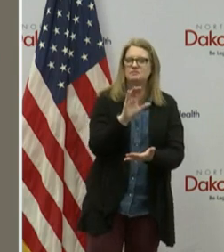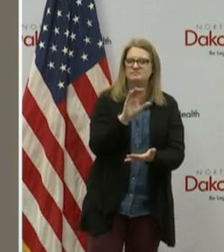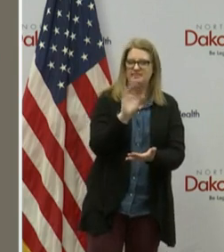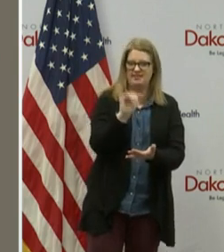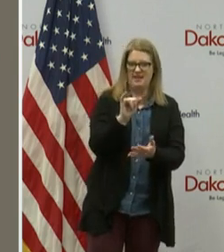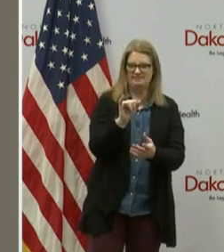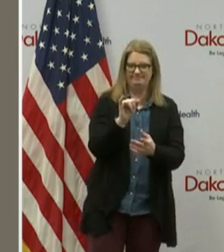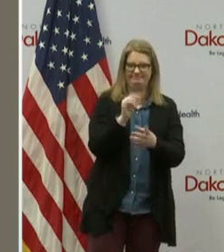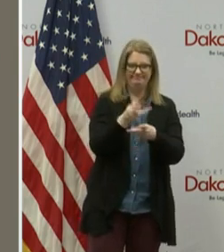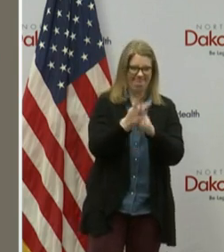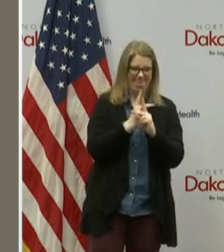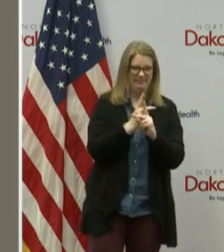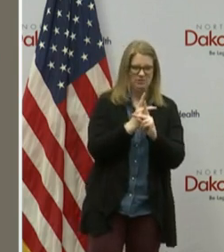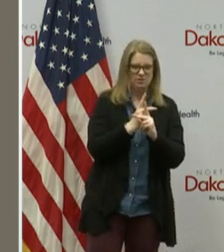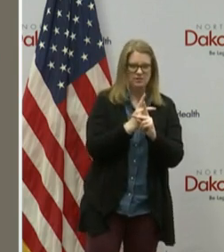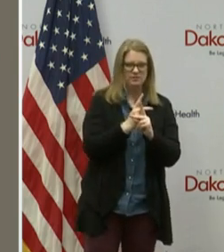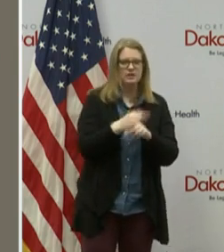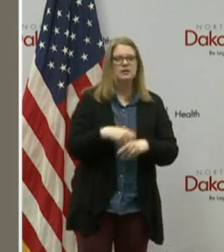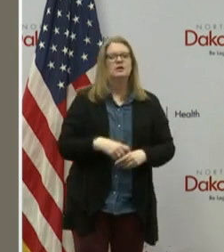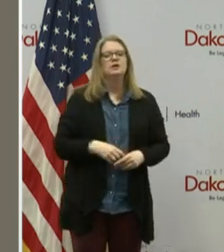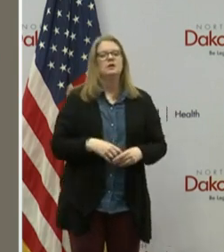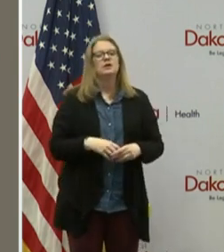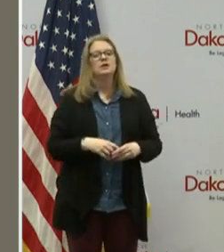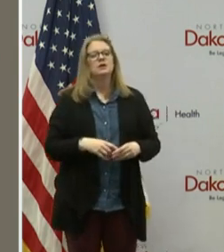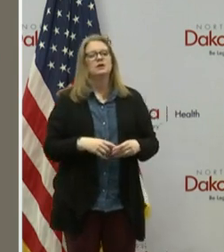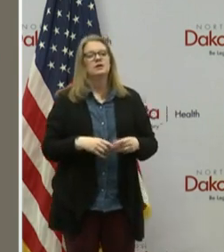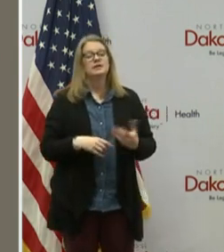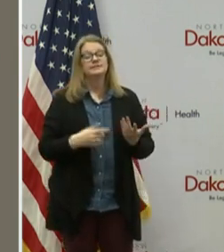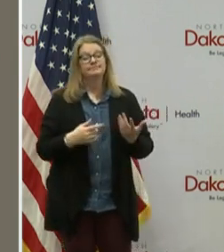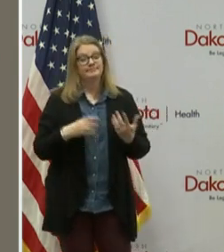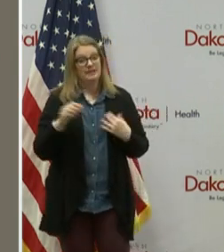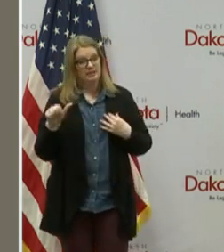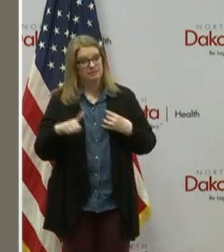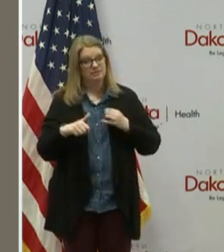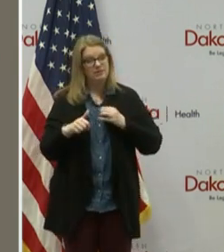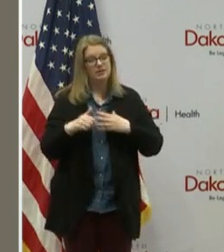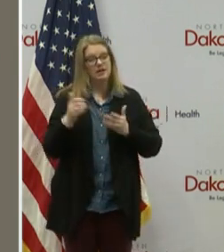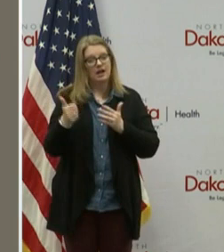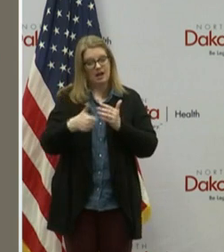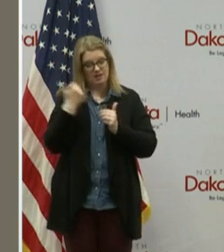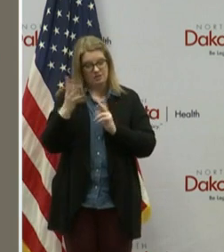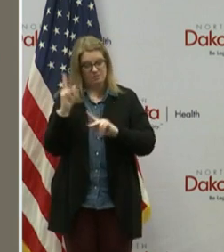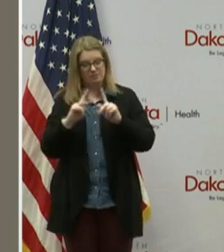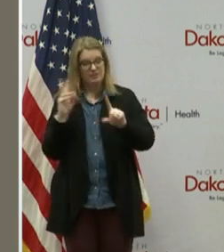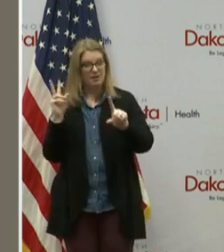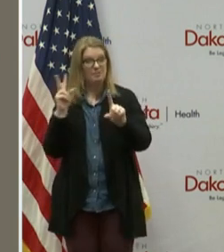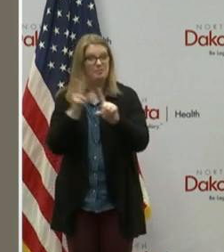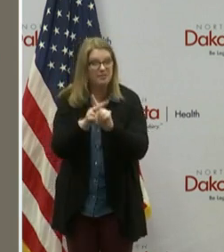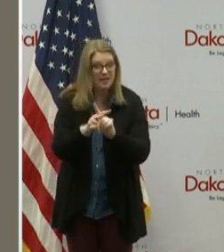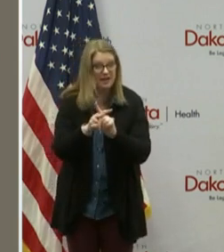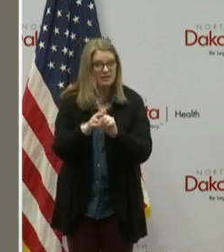OF SIMILAR SIZE -- SIMILAR SIZE PER CAPITA, NORTH DAKOTA CAME OUT ON TOP AND CREDIT TO THE